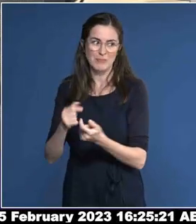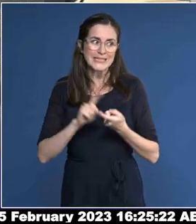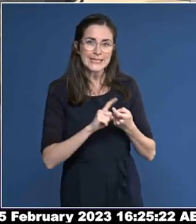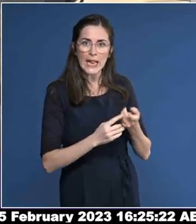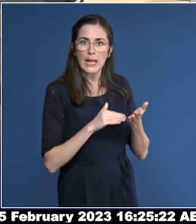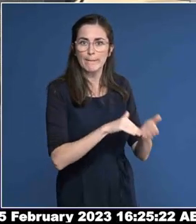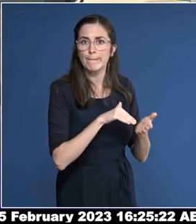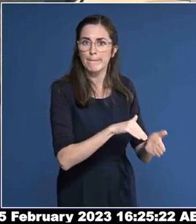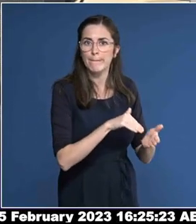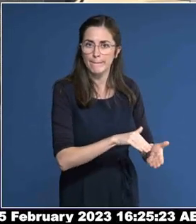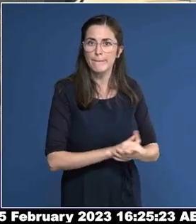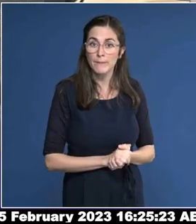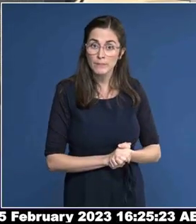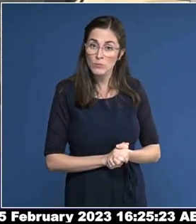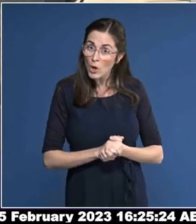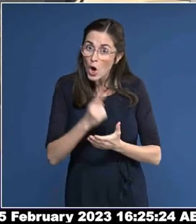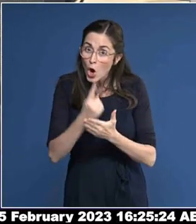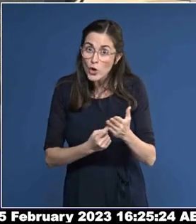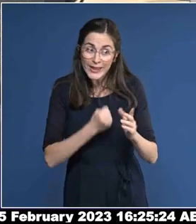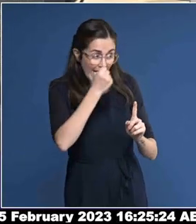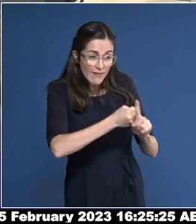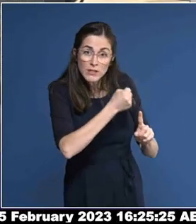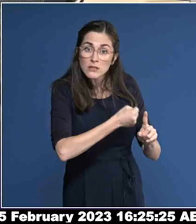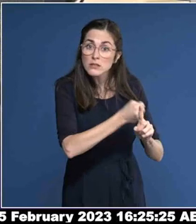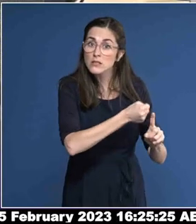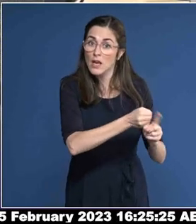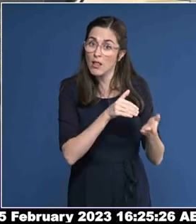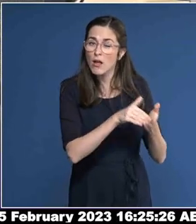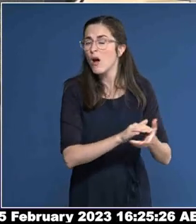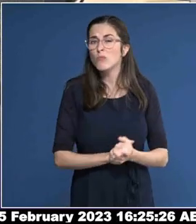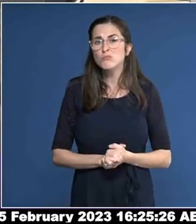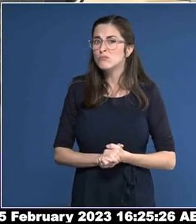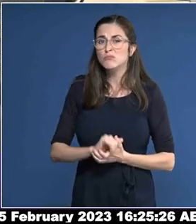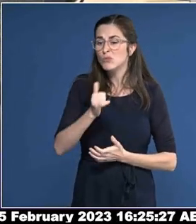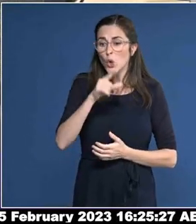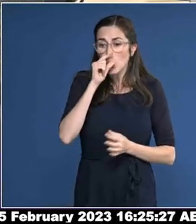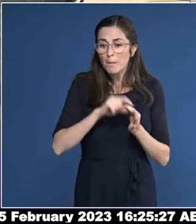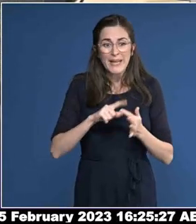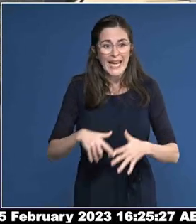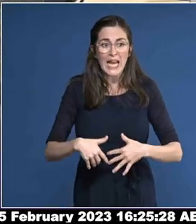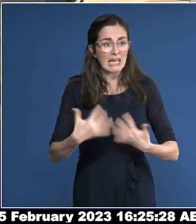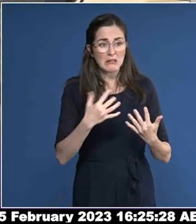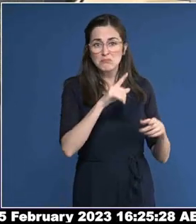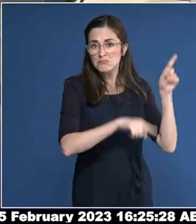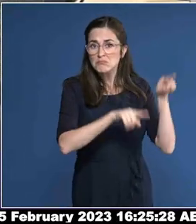It can be a range of different reasons for providers to deliver that in an unfunded